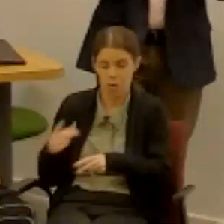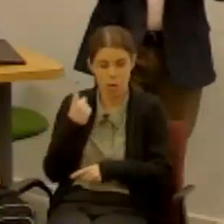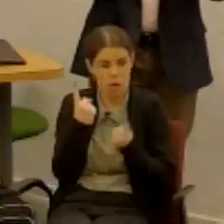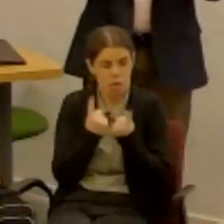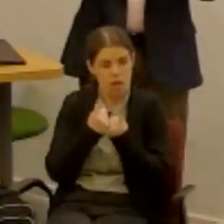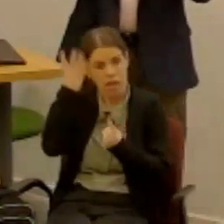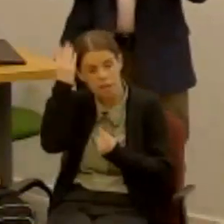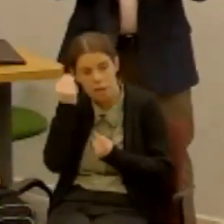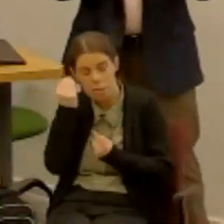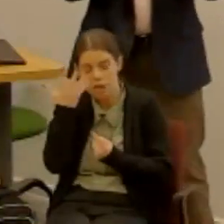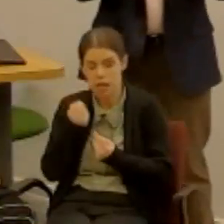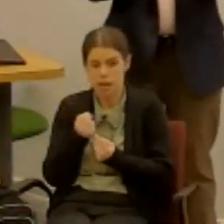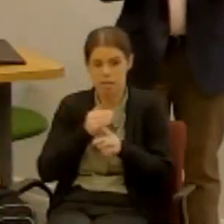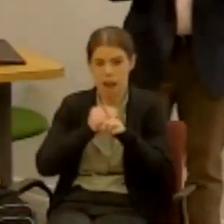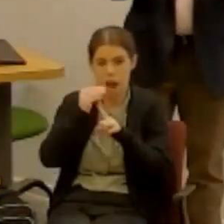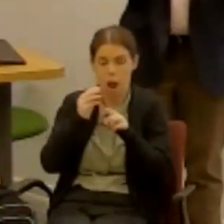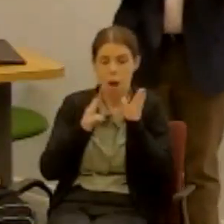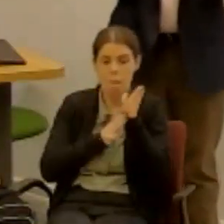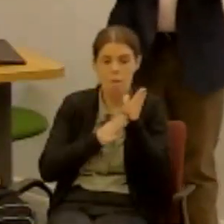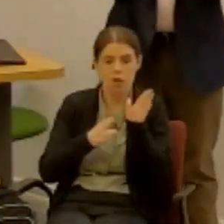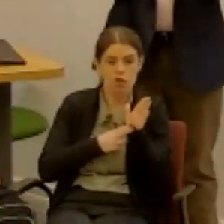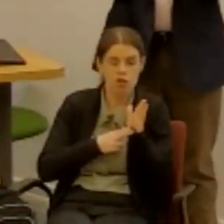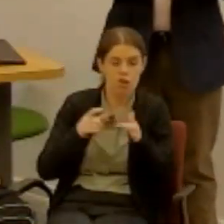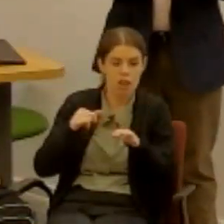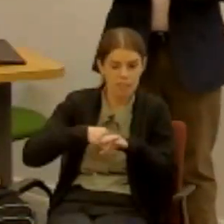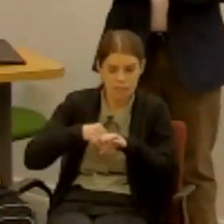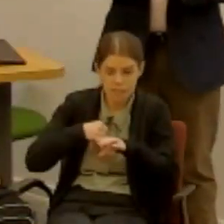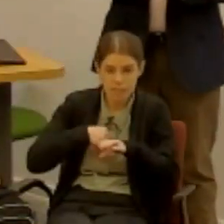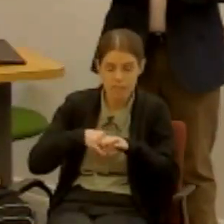We also see high risk of motor neurone disease, so that 4-fold higher risk of motor neuron